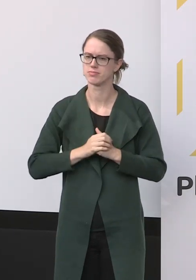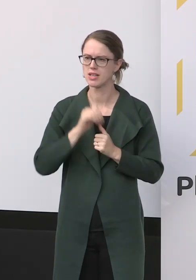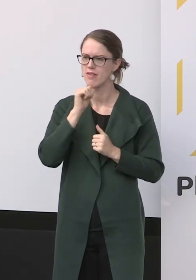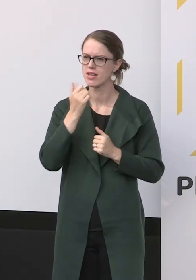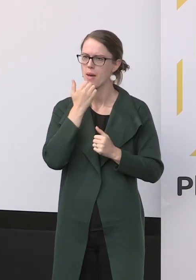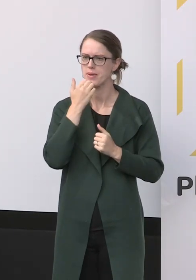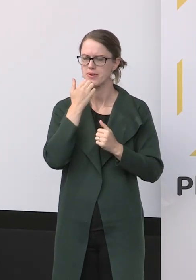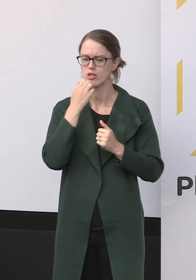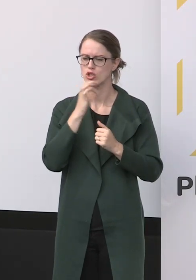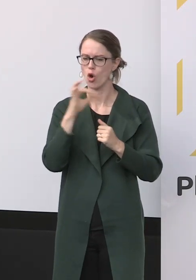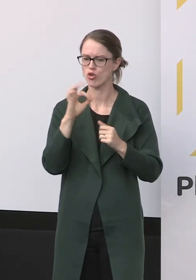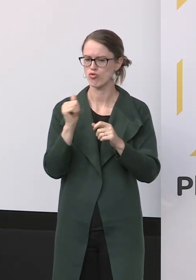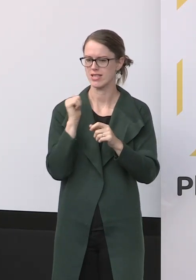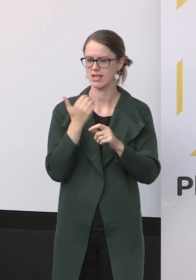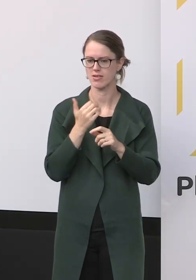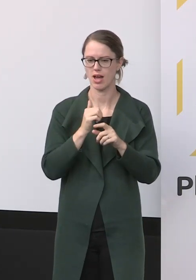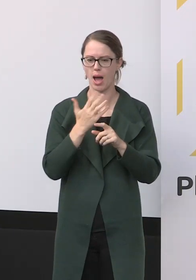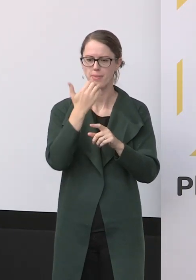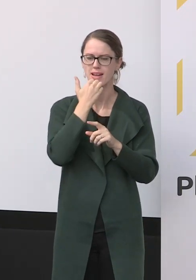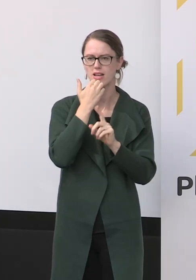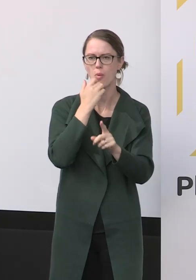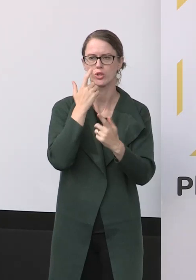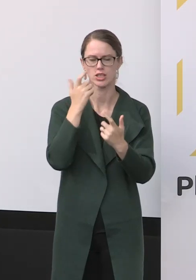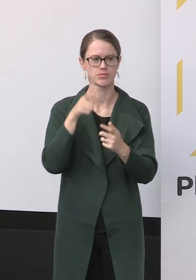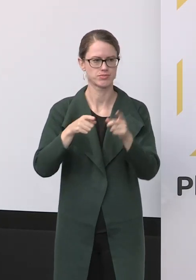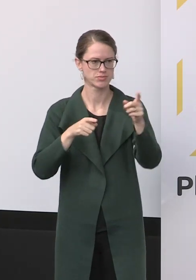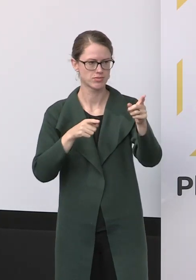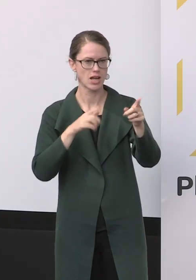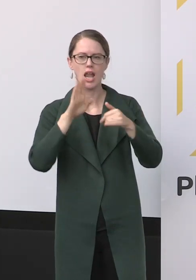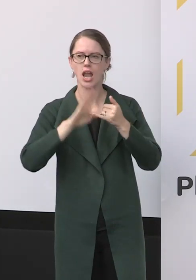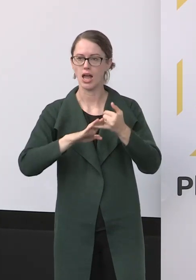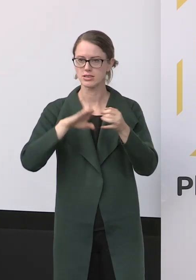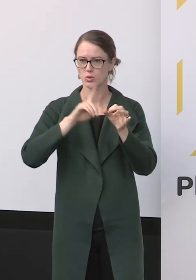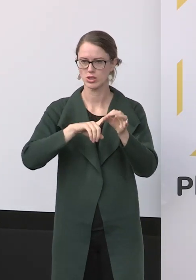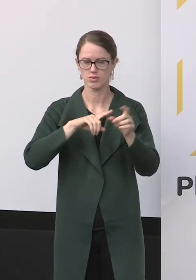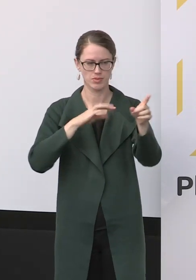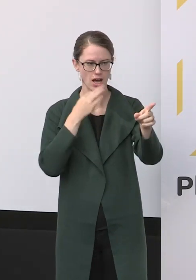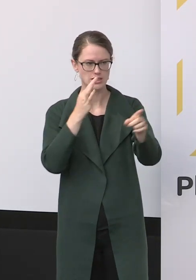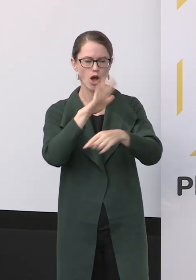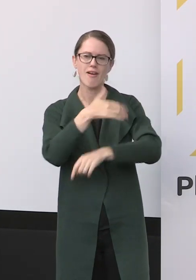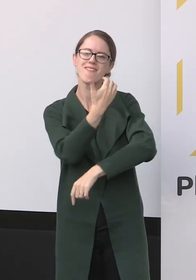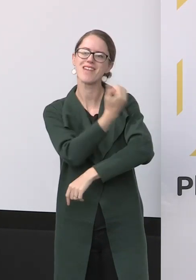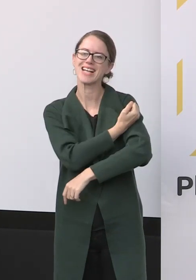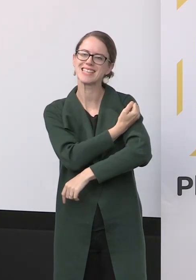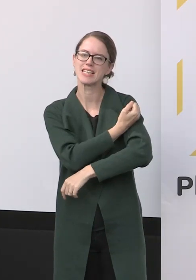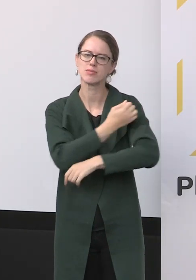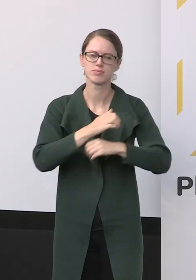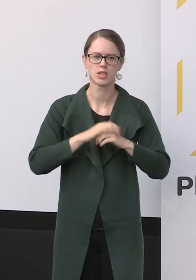place of likely infection was. So let me just check that, and if those data haven't been